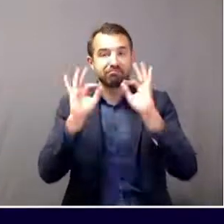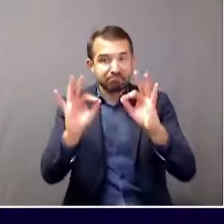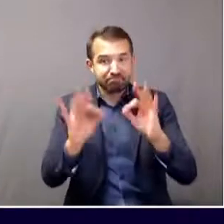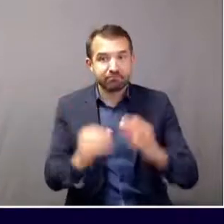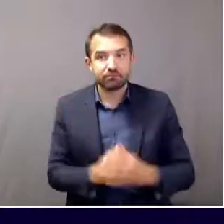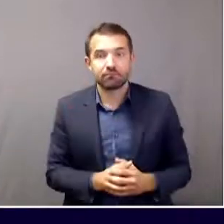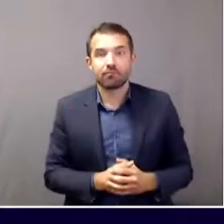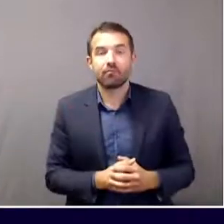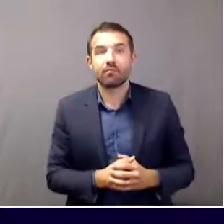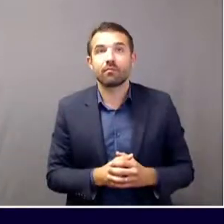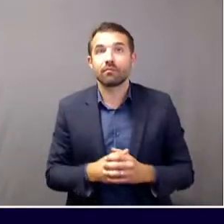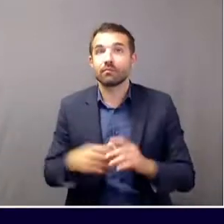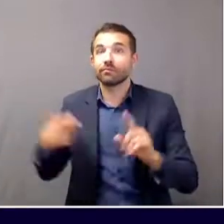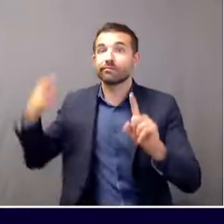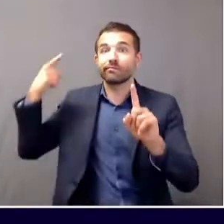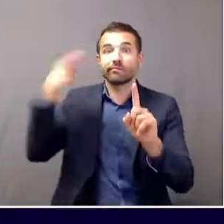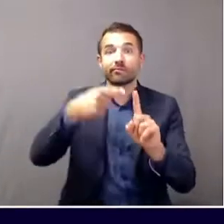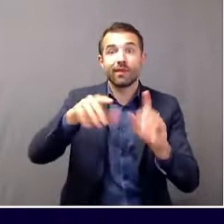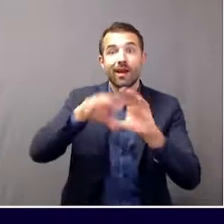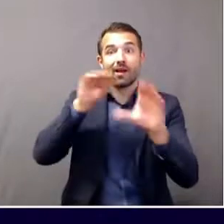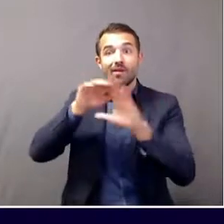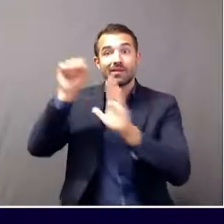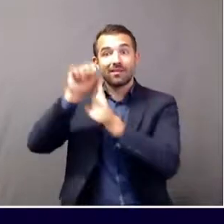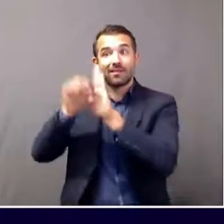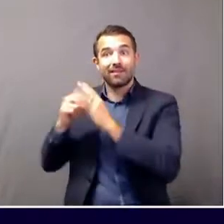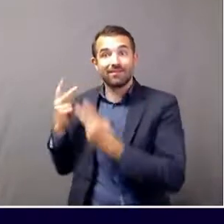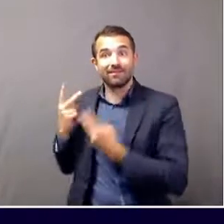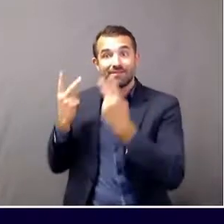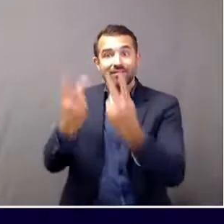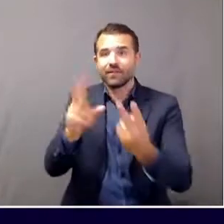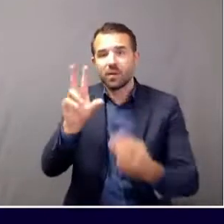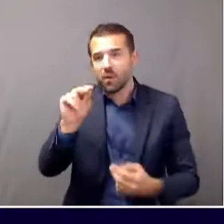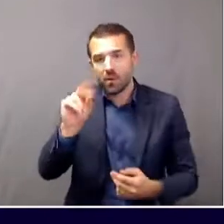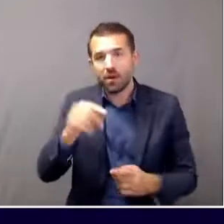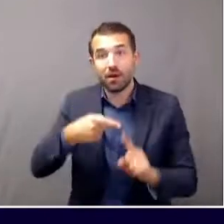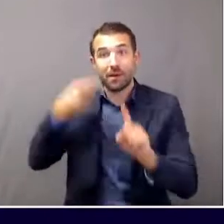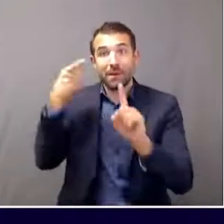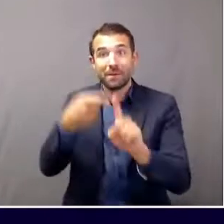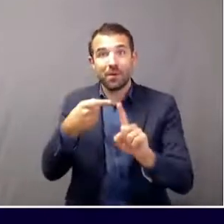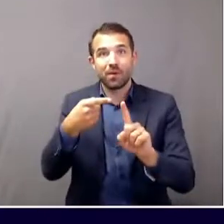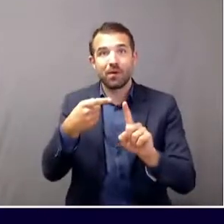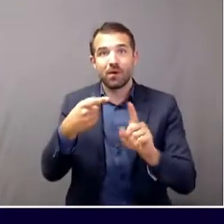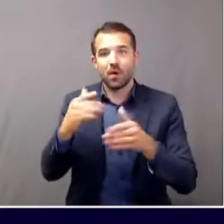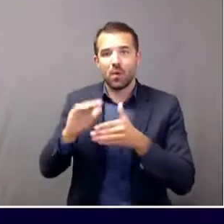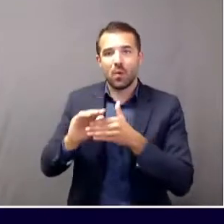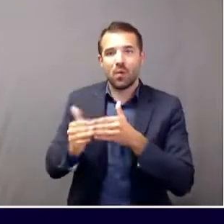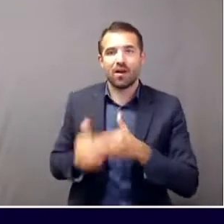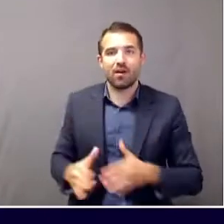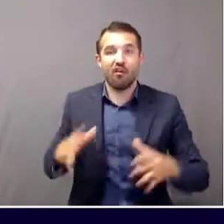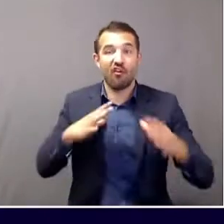individual travel